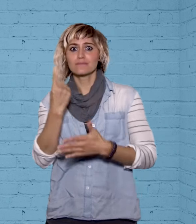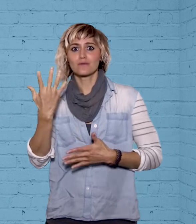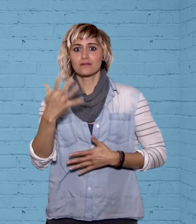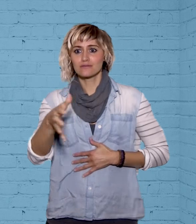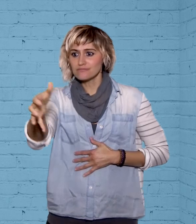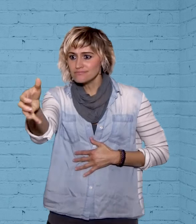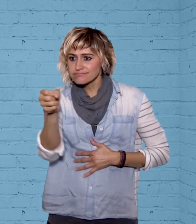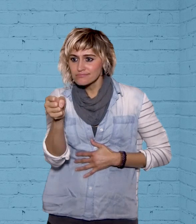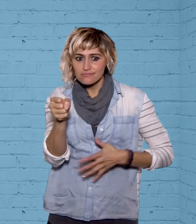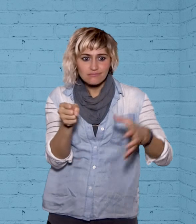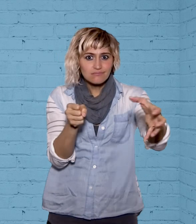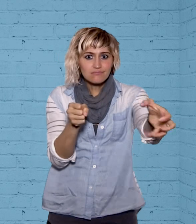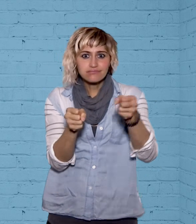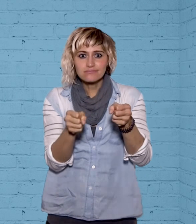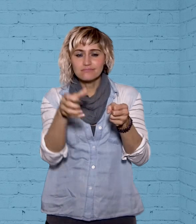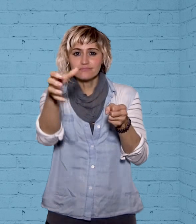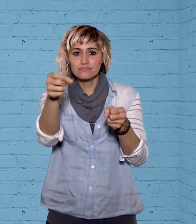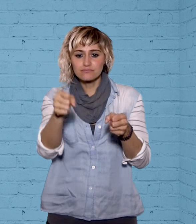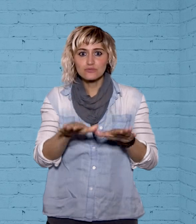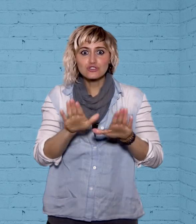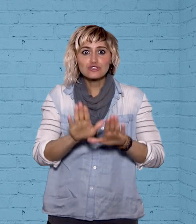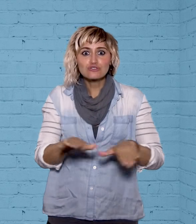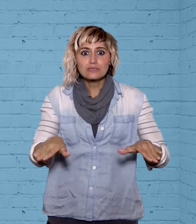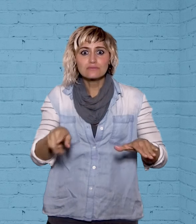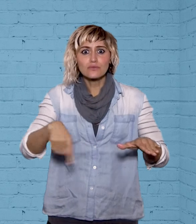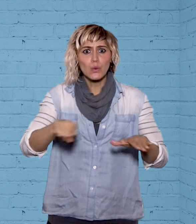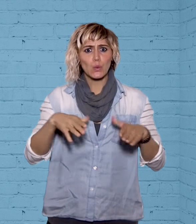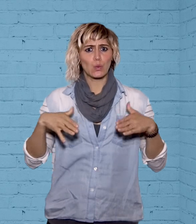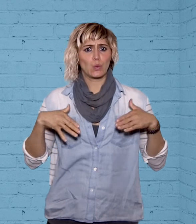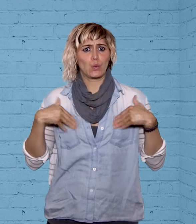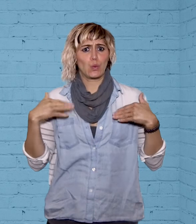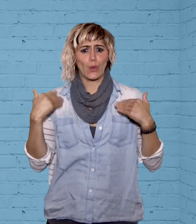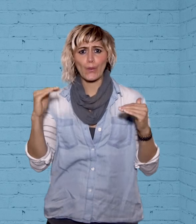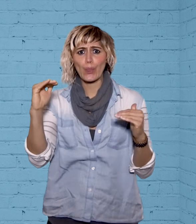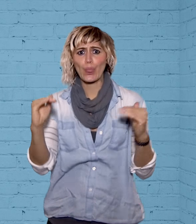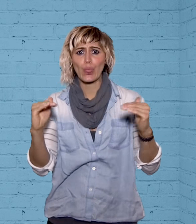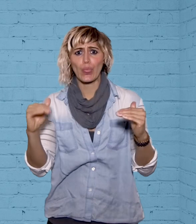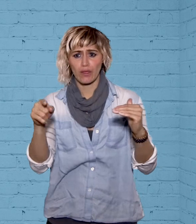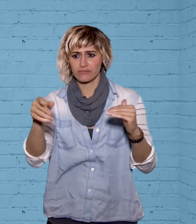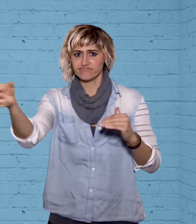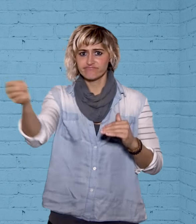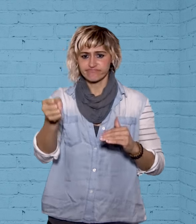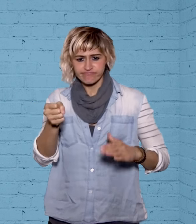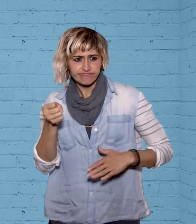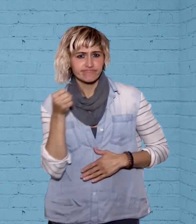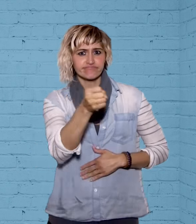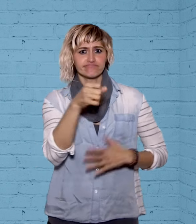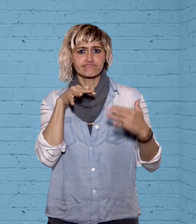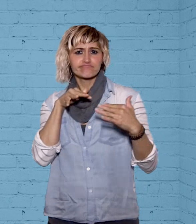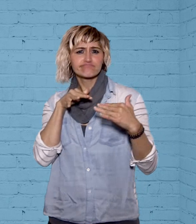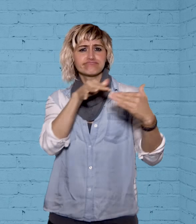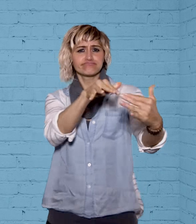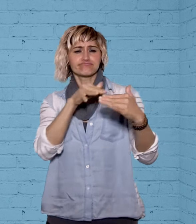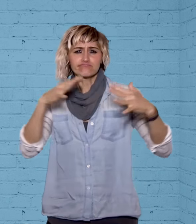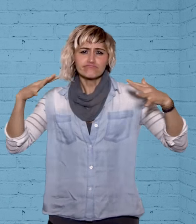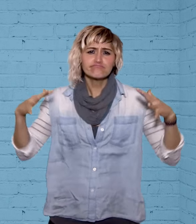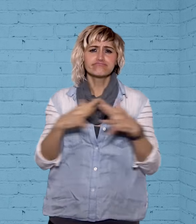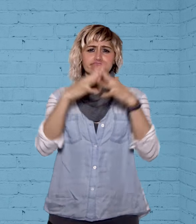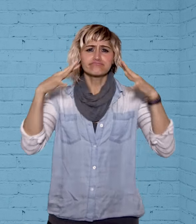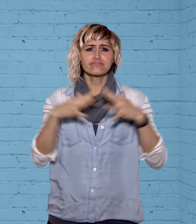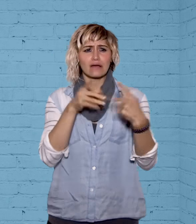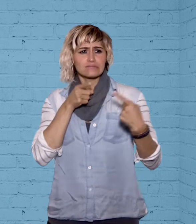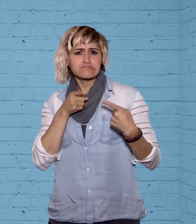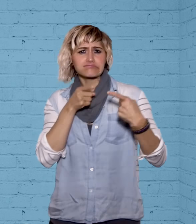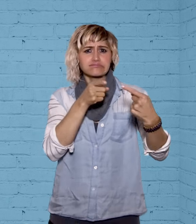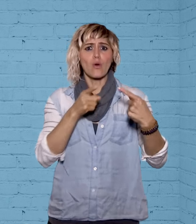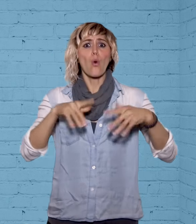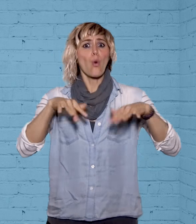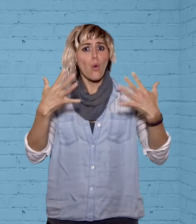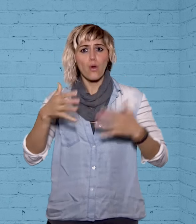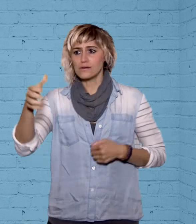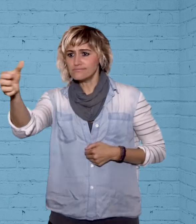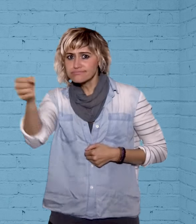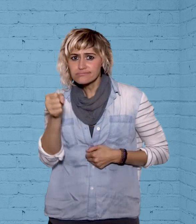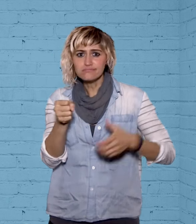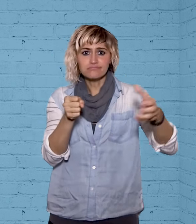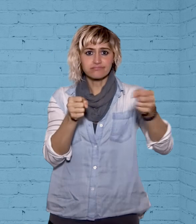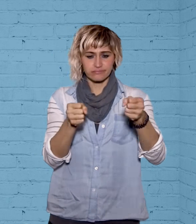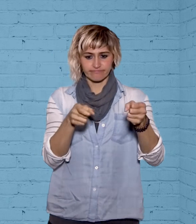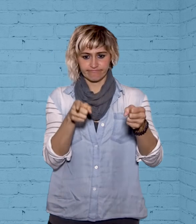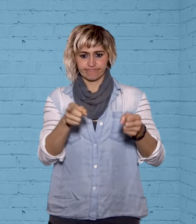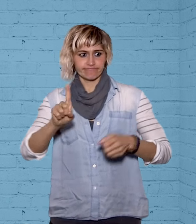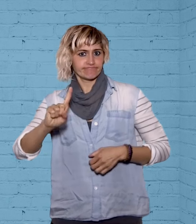used children in combat or and as human